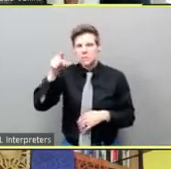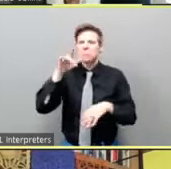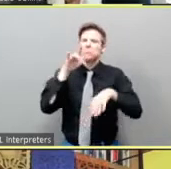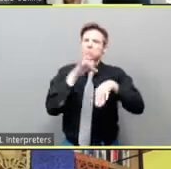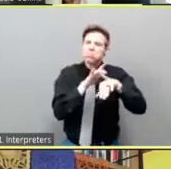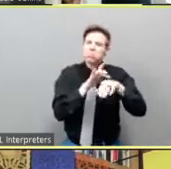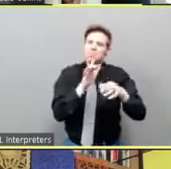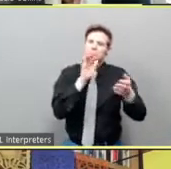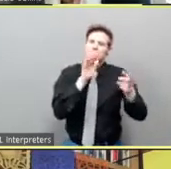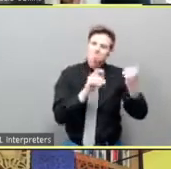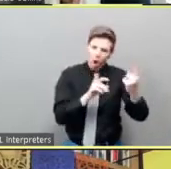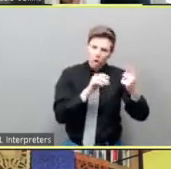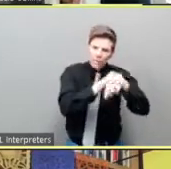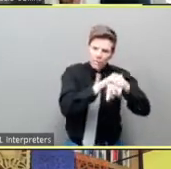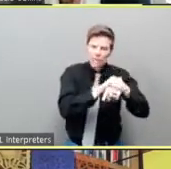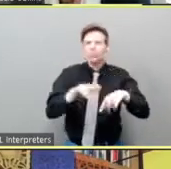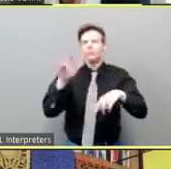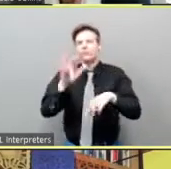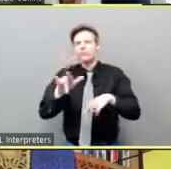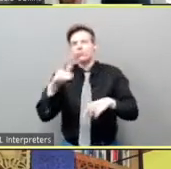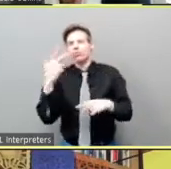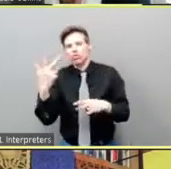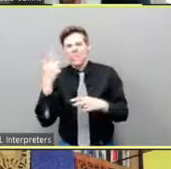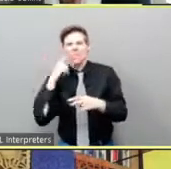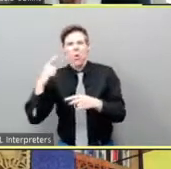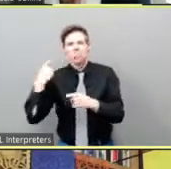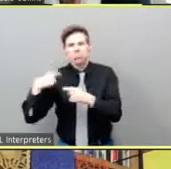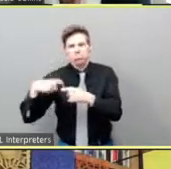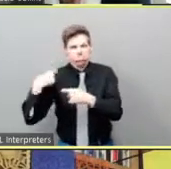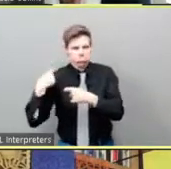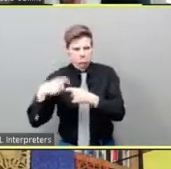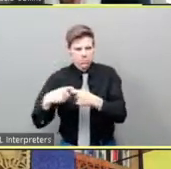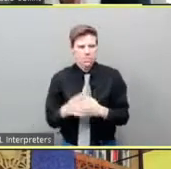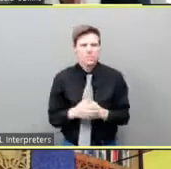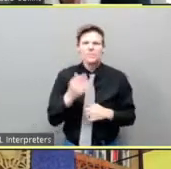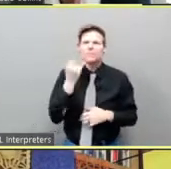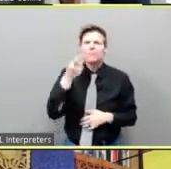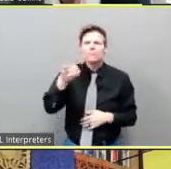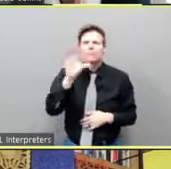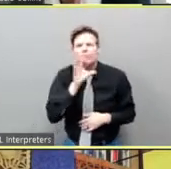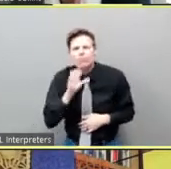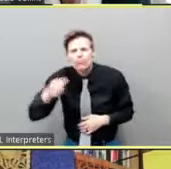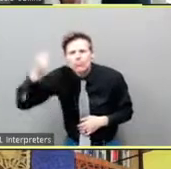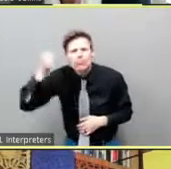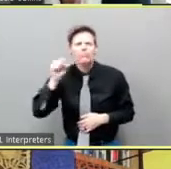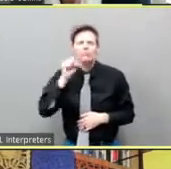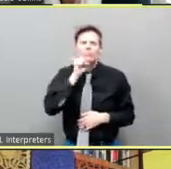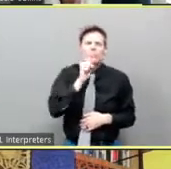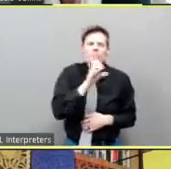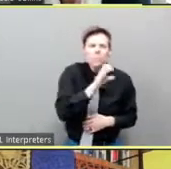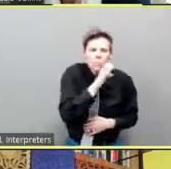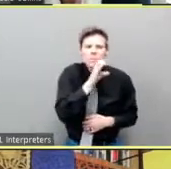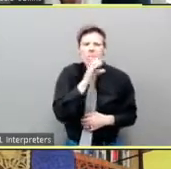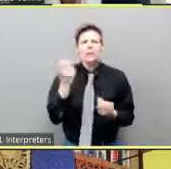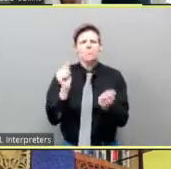disabilities can call the 1 (800 432 2080 For support with registration and